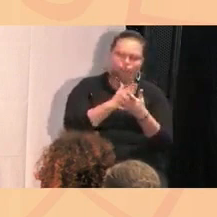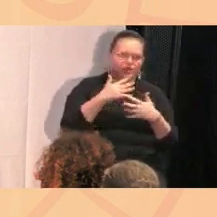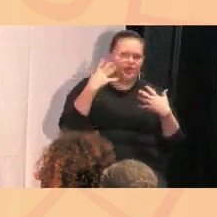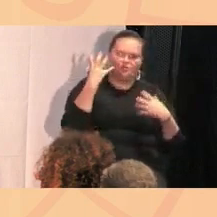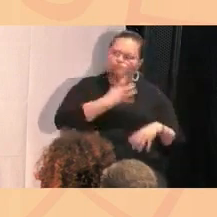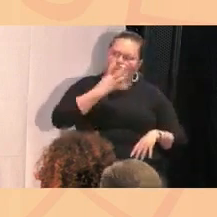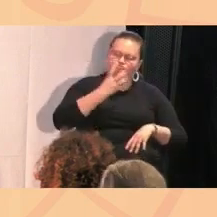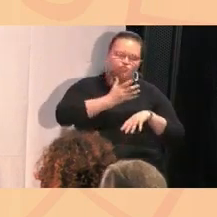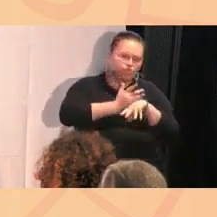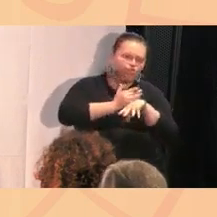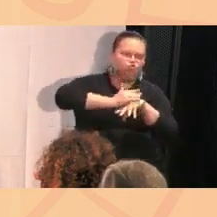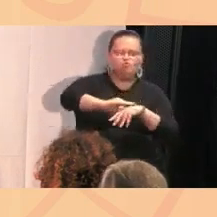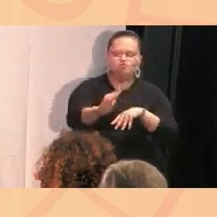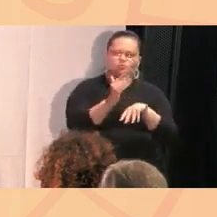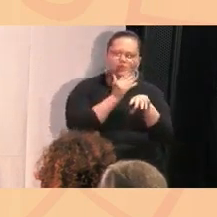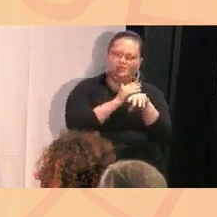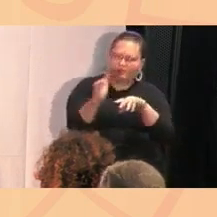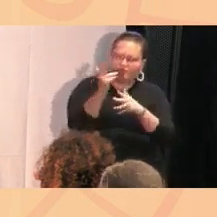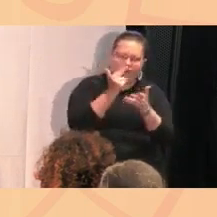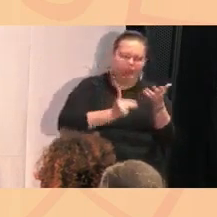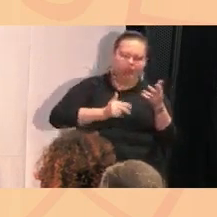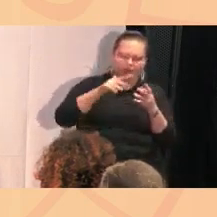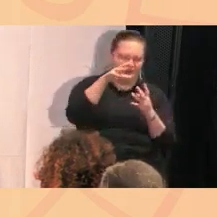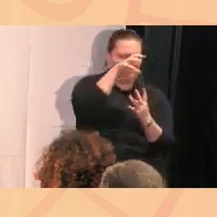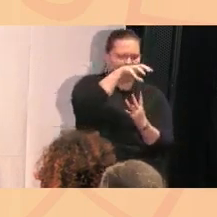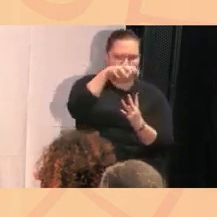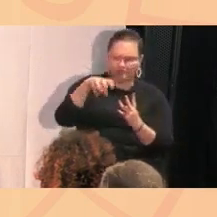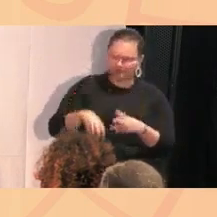the Hayward Gallery and the Louisiana